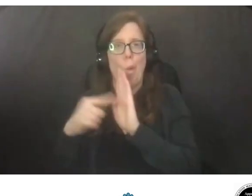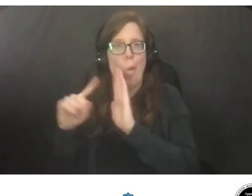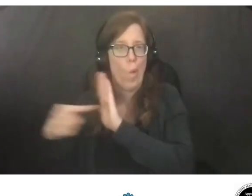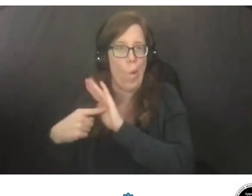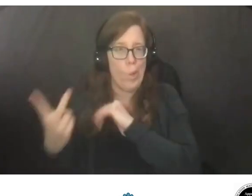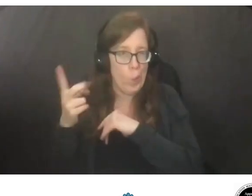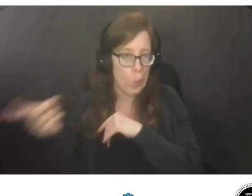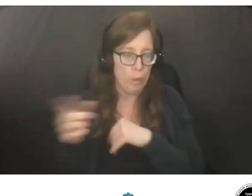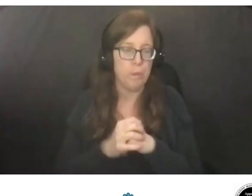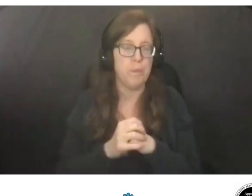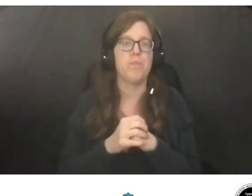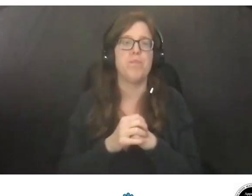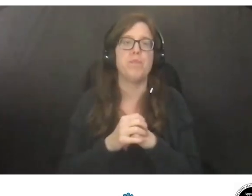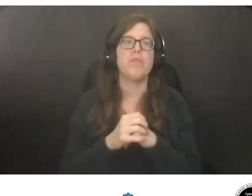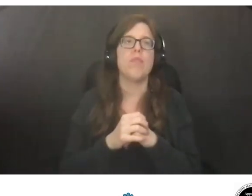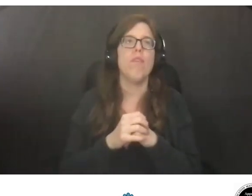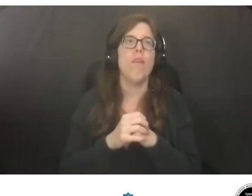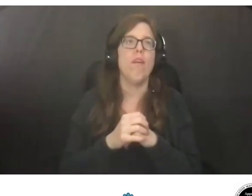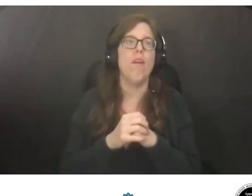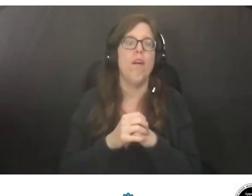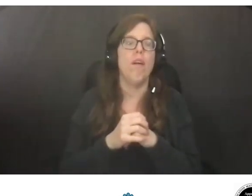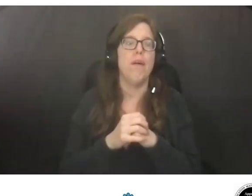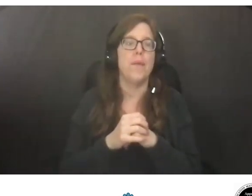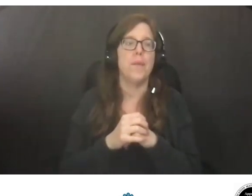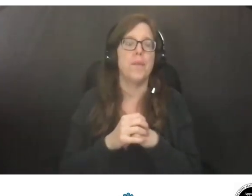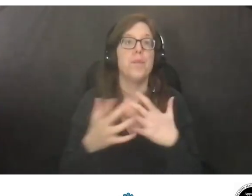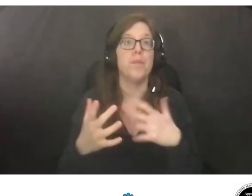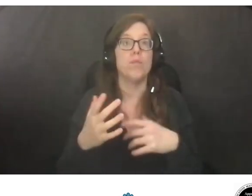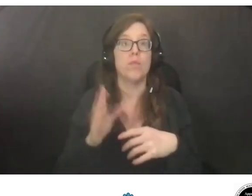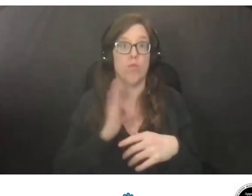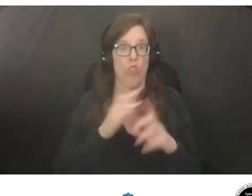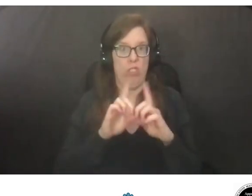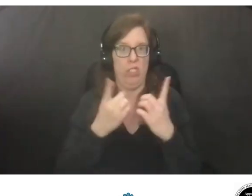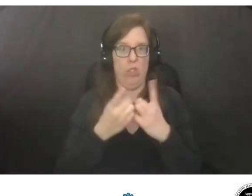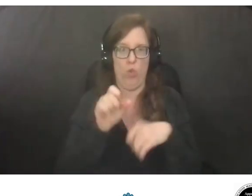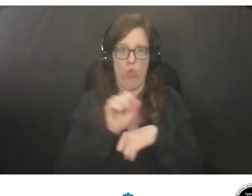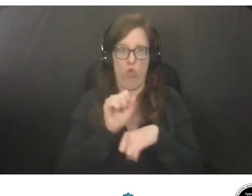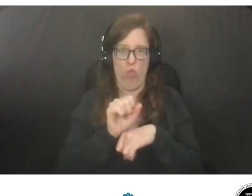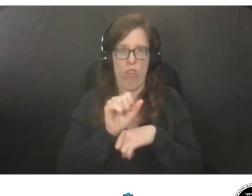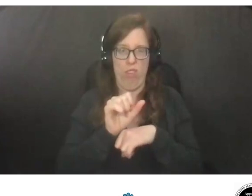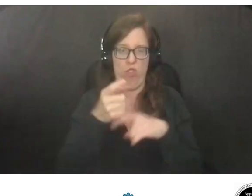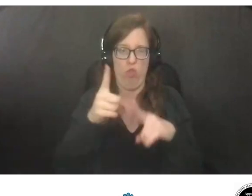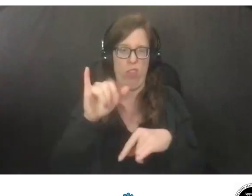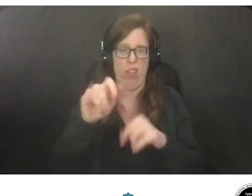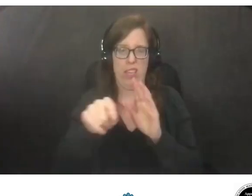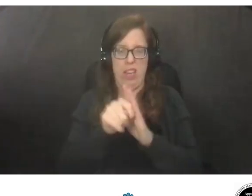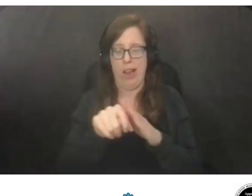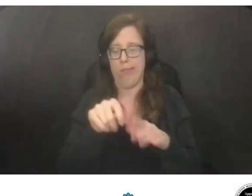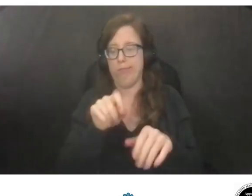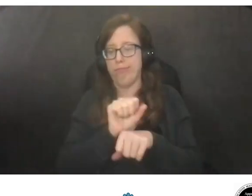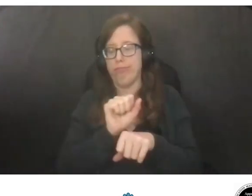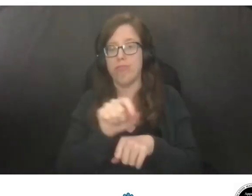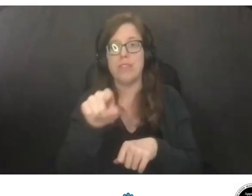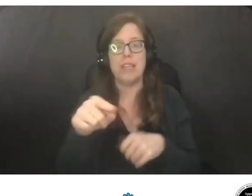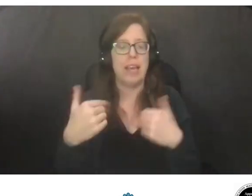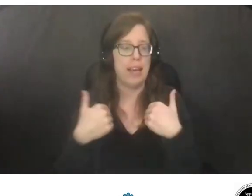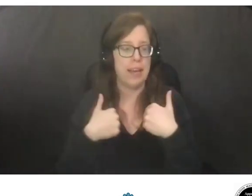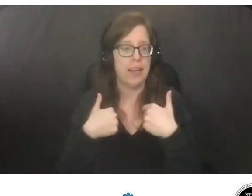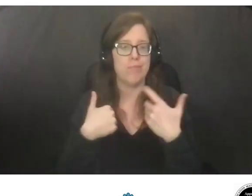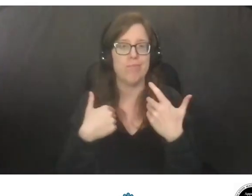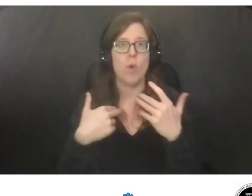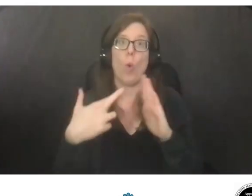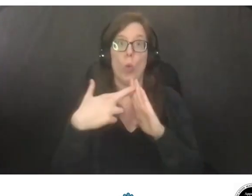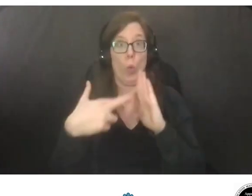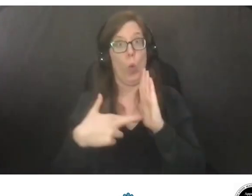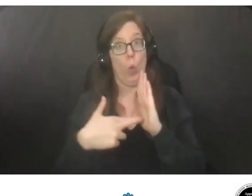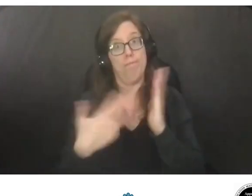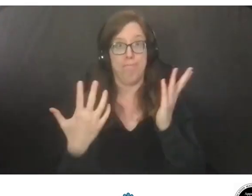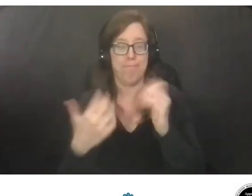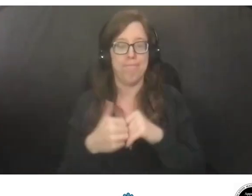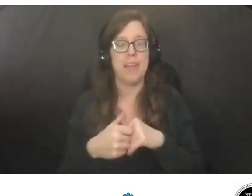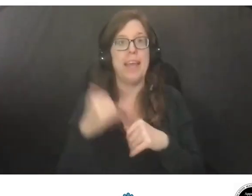And our district that we were working for at the time had this rule, that if you